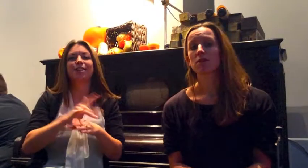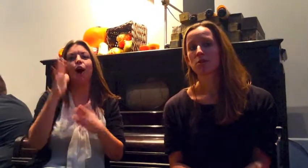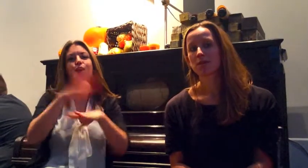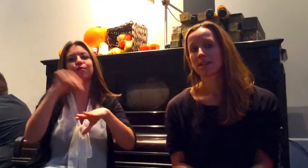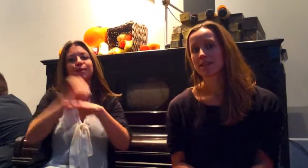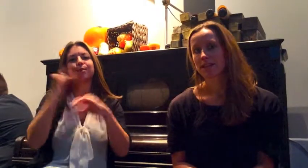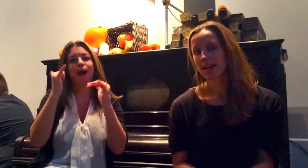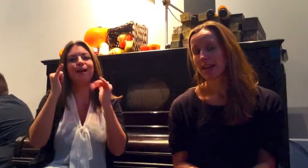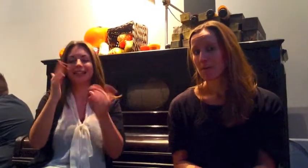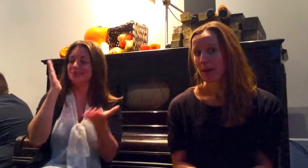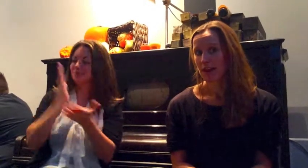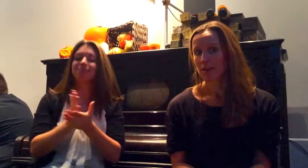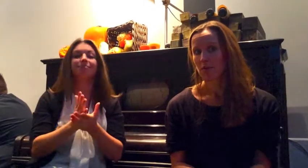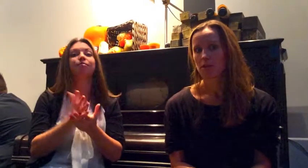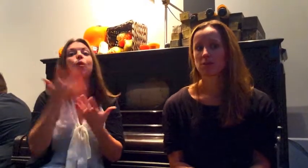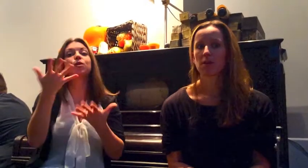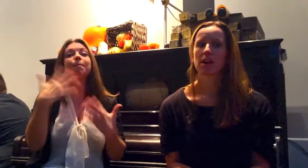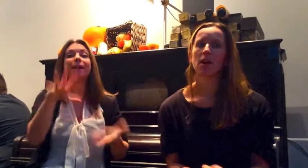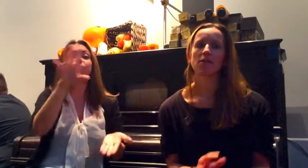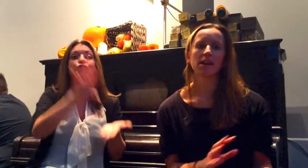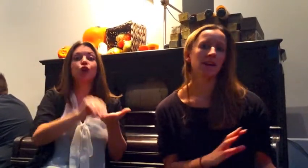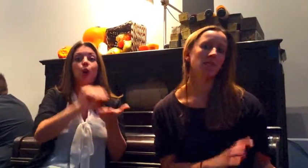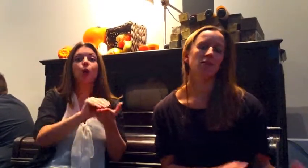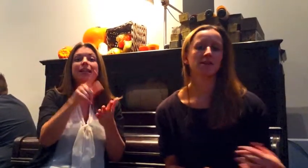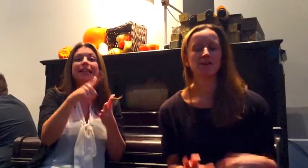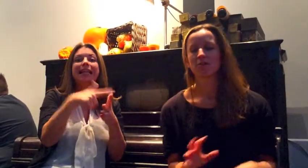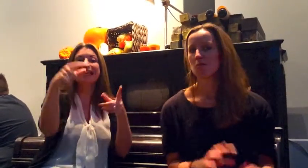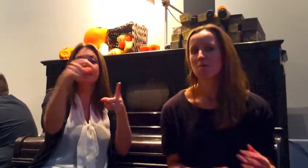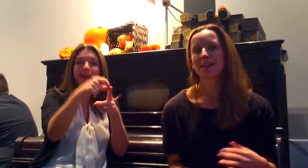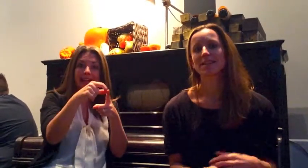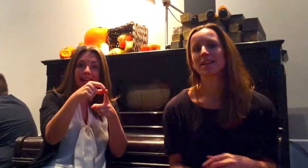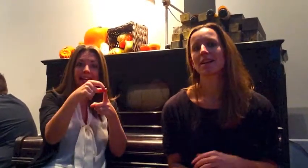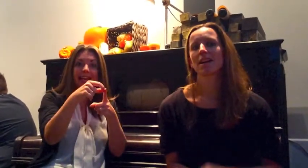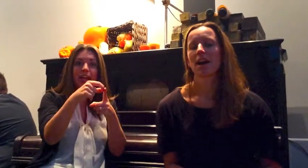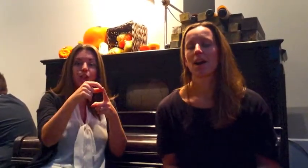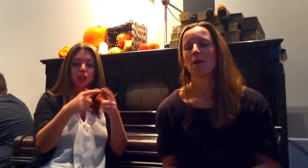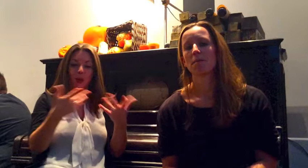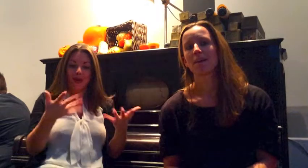We have also recorded an EP which we’re currently in the process of mixing,